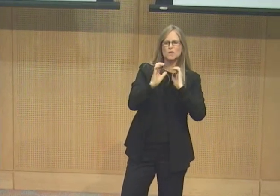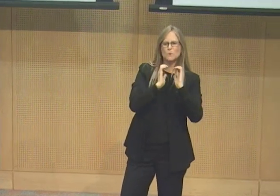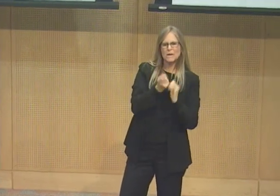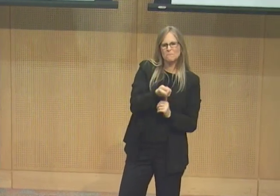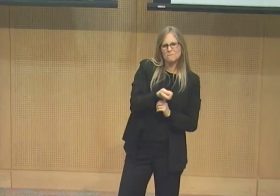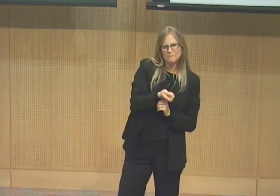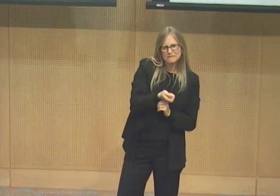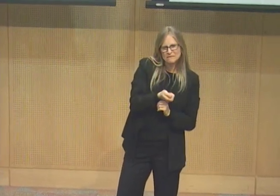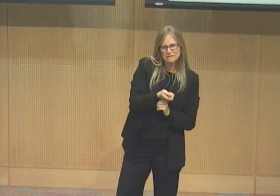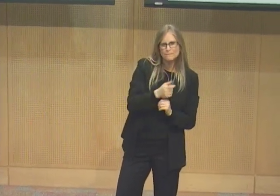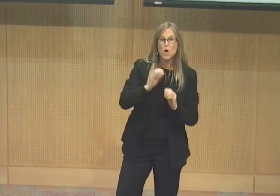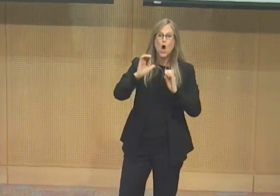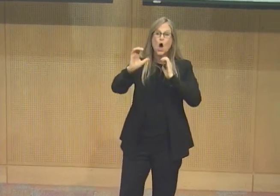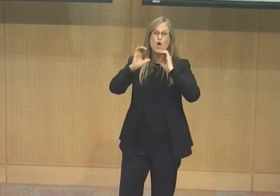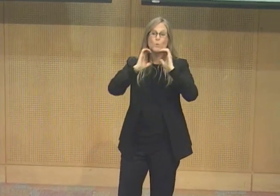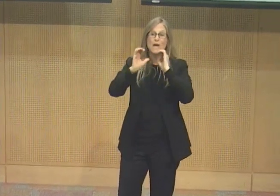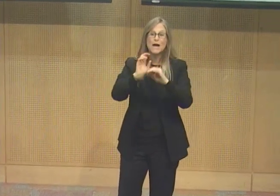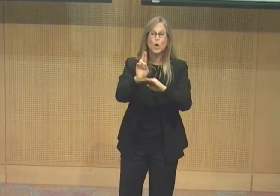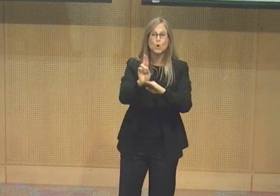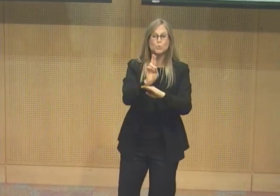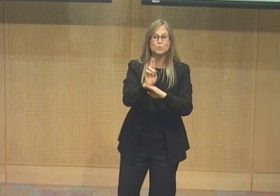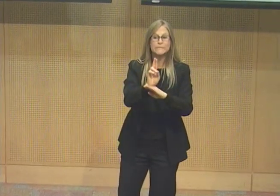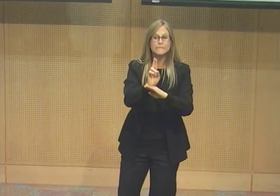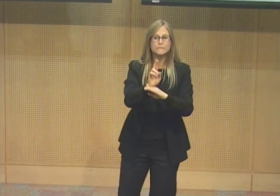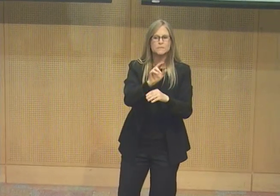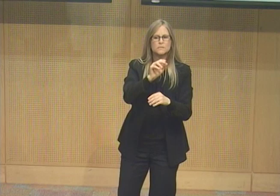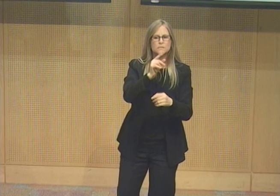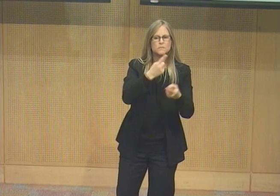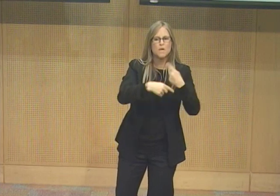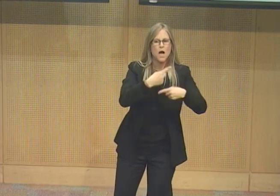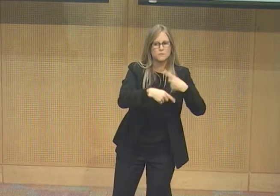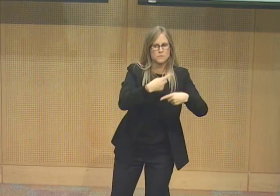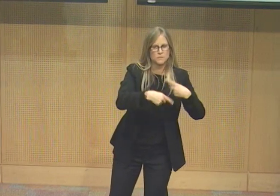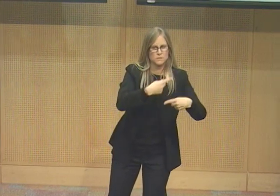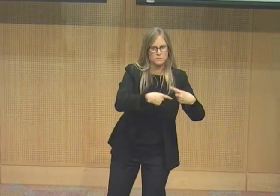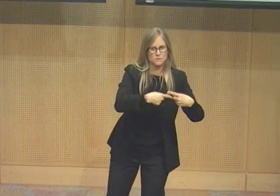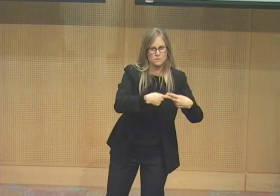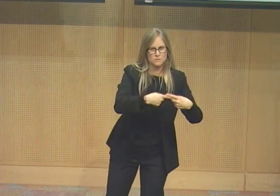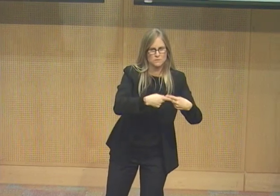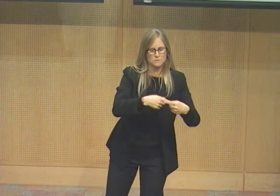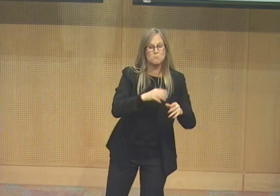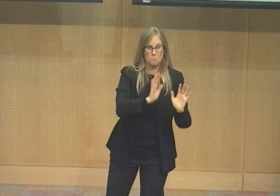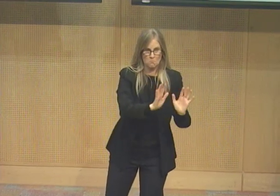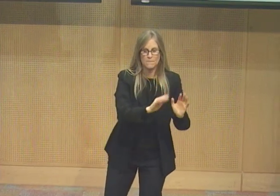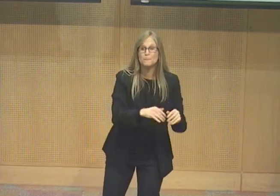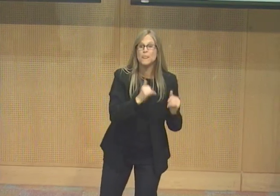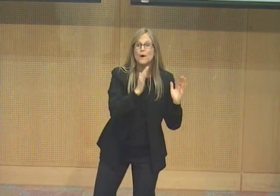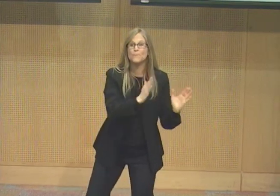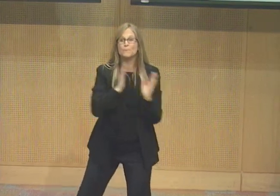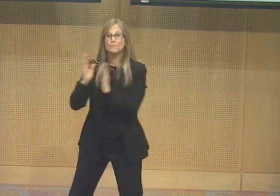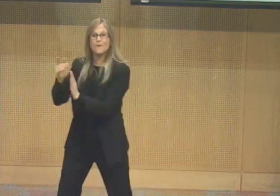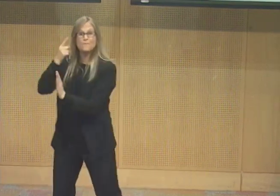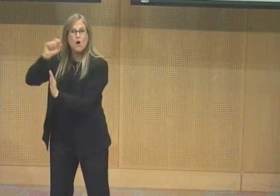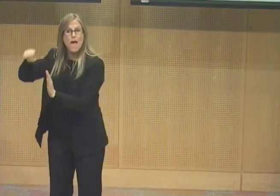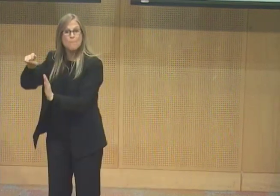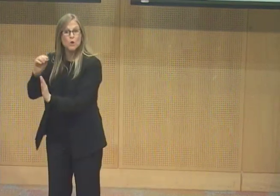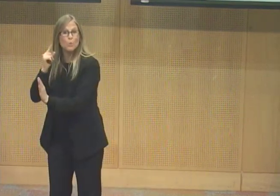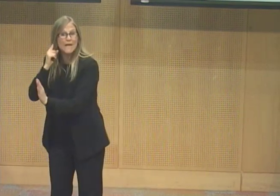Dealing with Deaf people, they say "communicate a little bit," "communicating using signs."